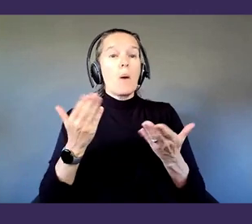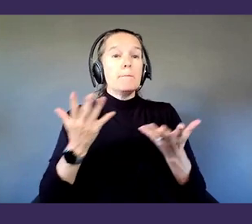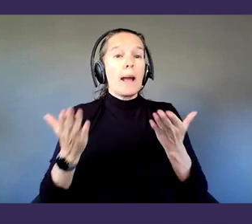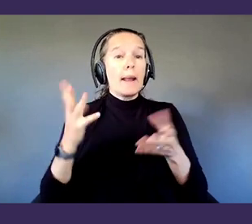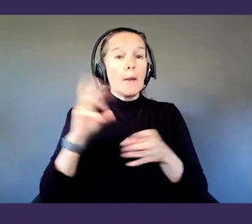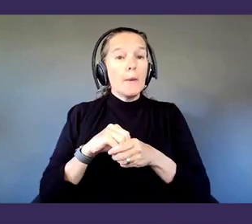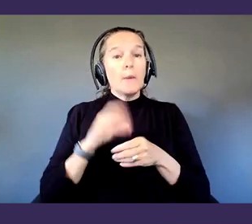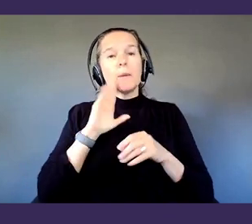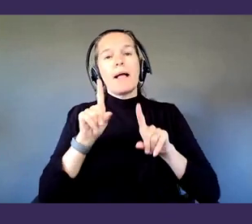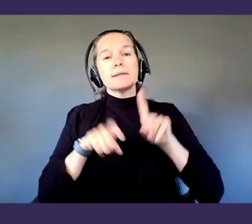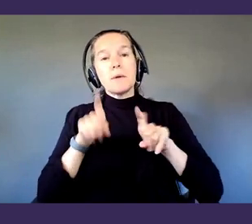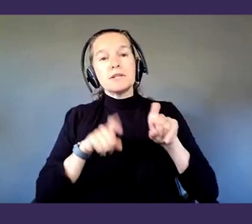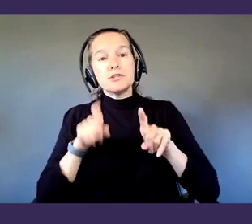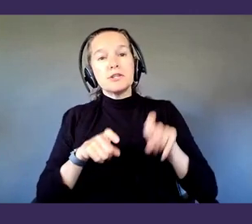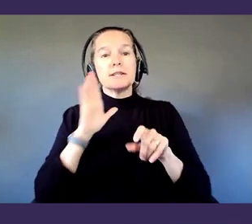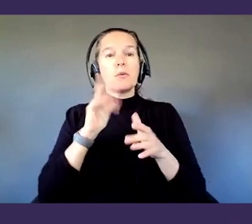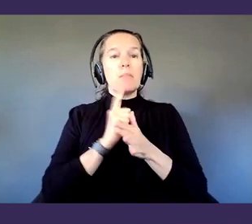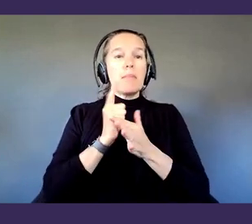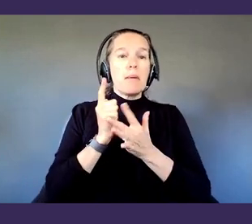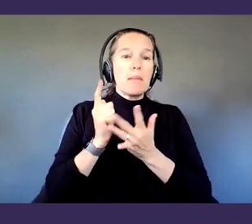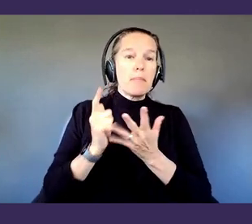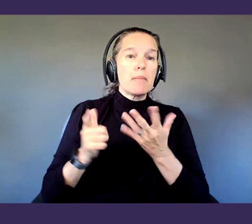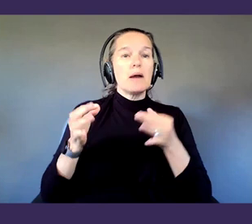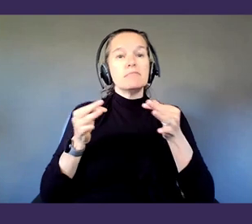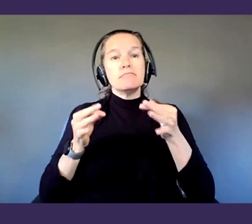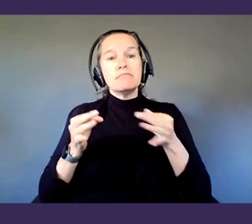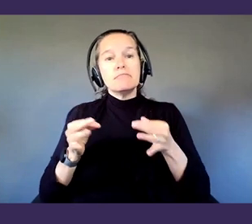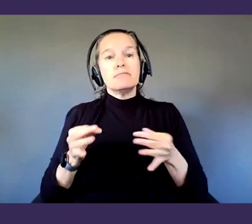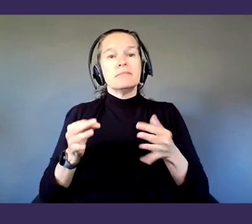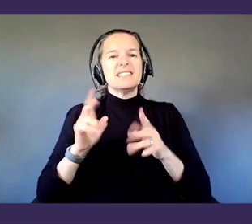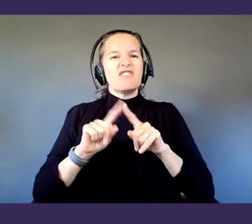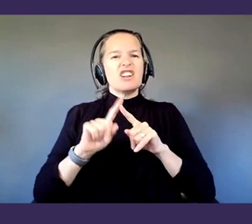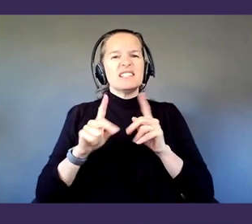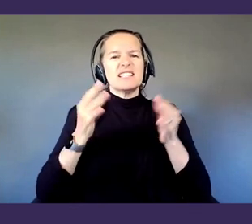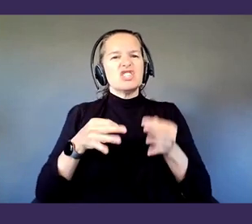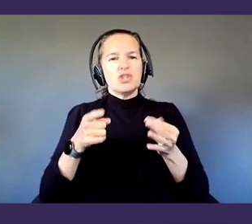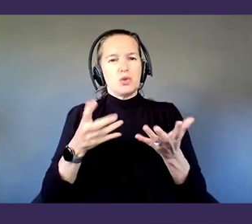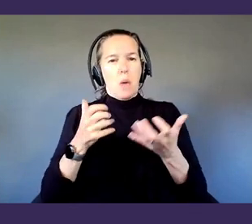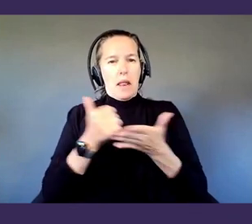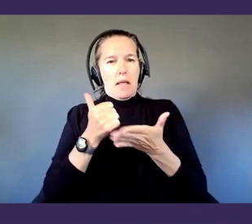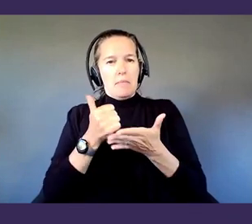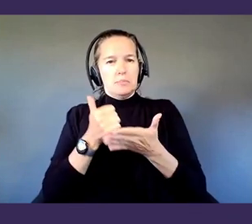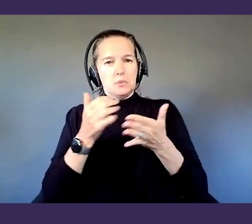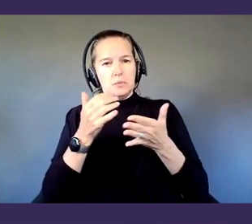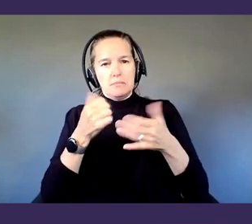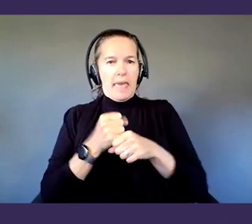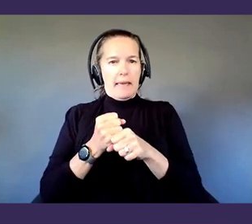We'll go through the types of decisions you'd like to receive help making. I guess this is from the point of the view